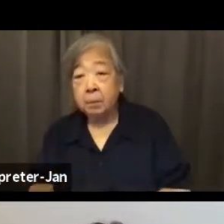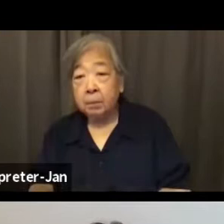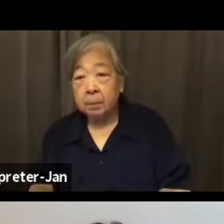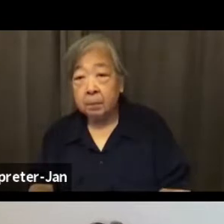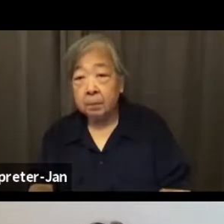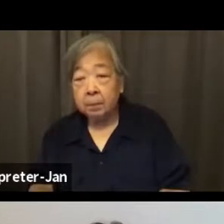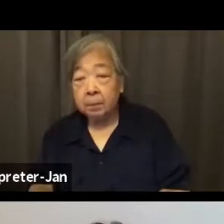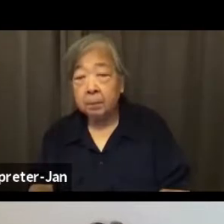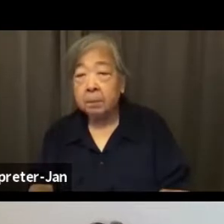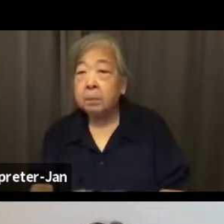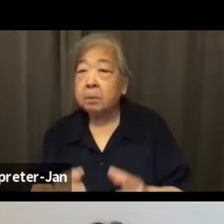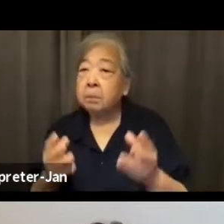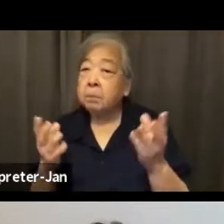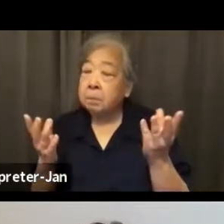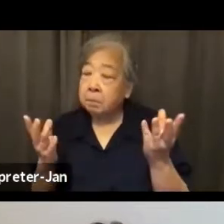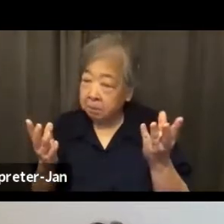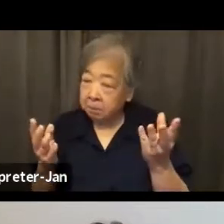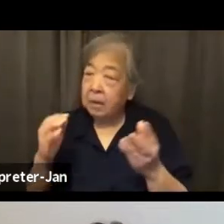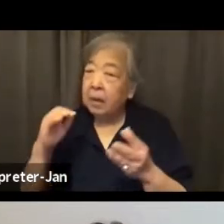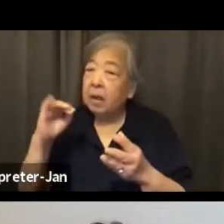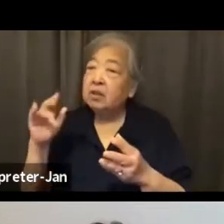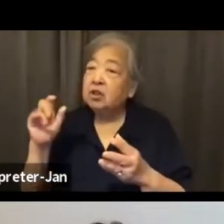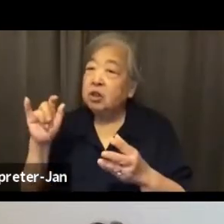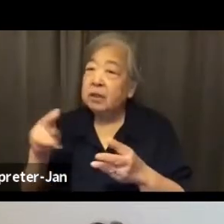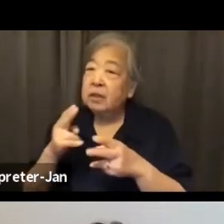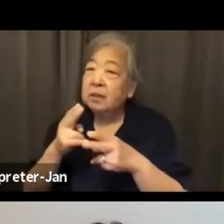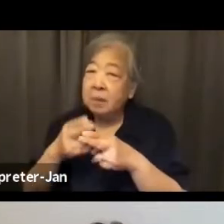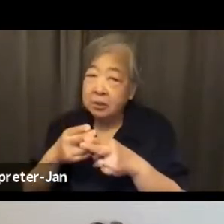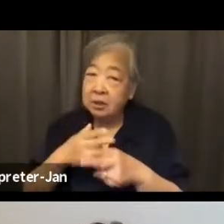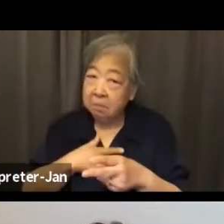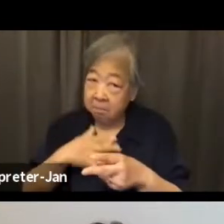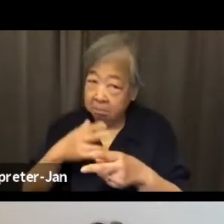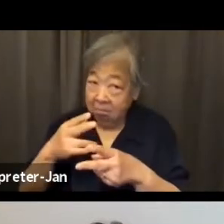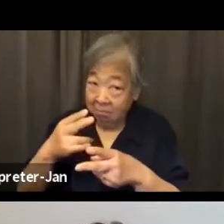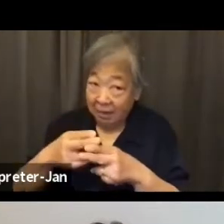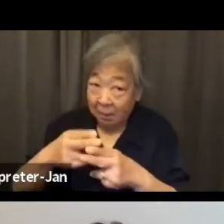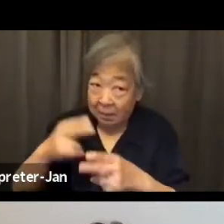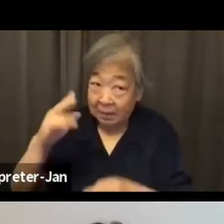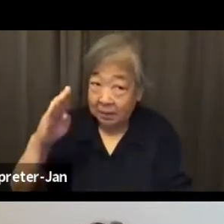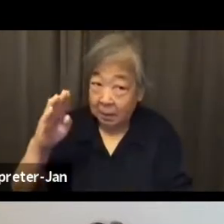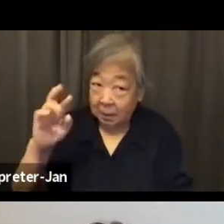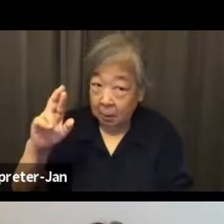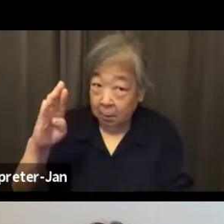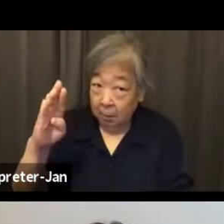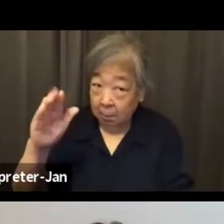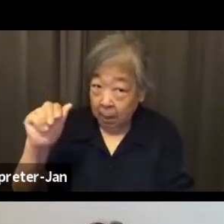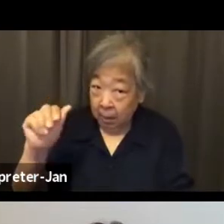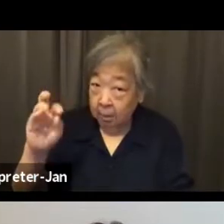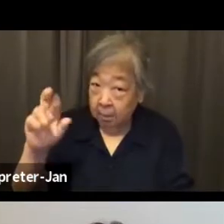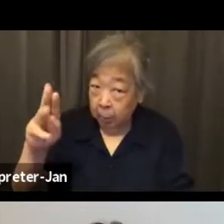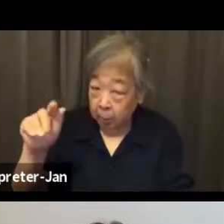So as Justin mentioned, my name is Becca Berman, and I work I'm a Program Officer for the National